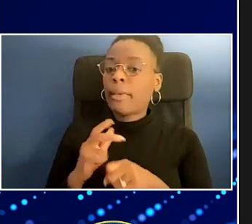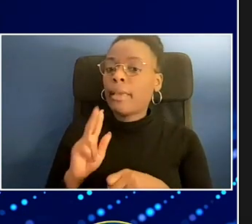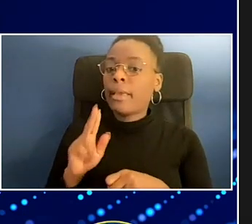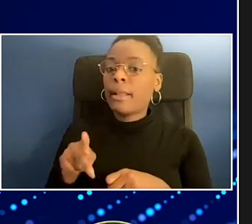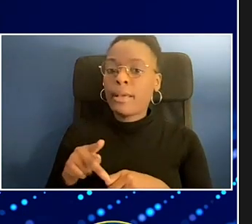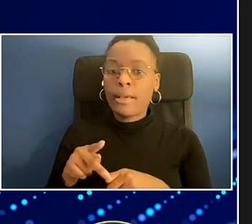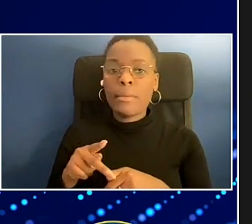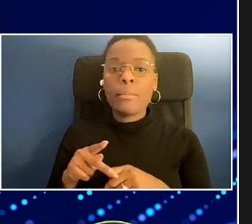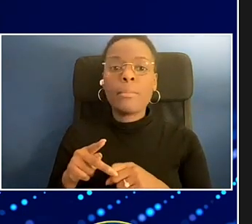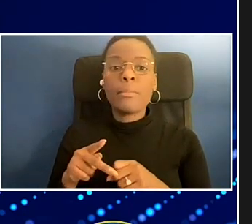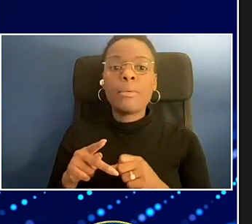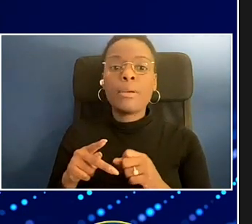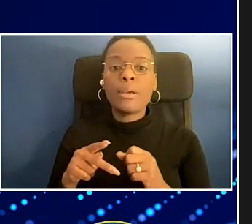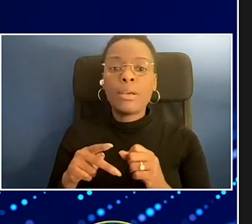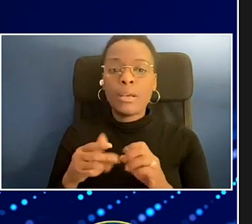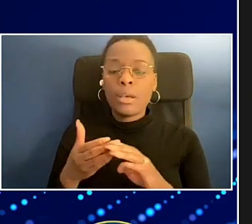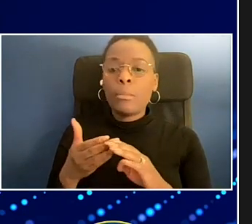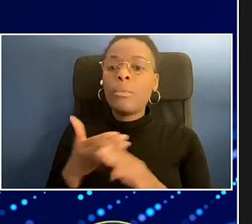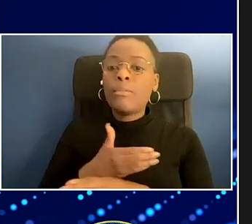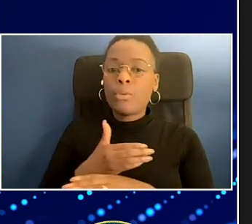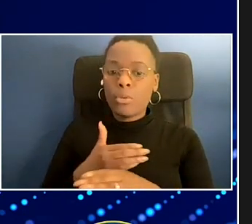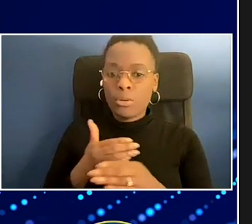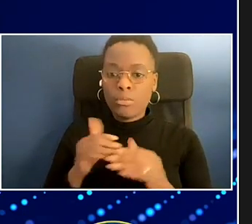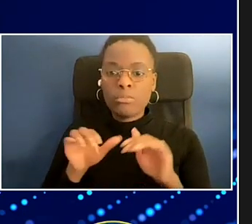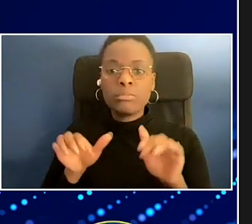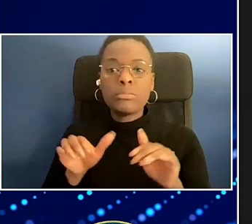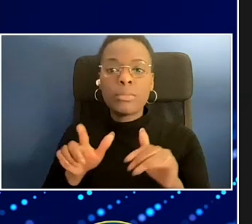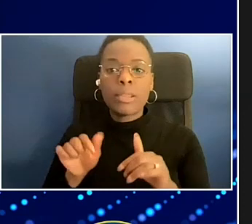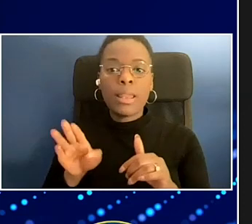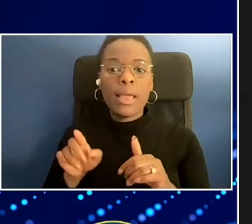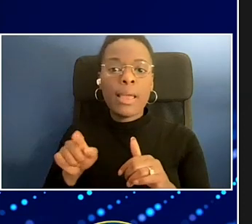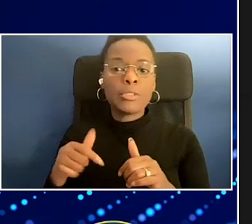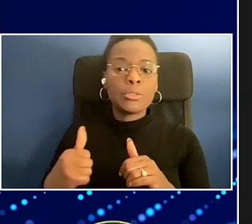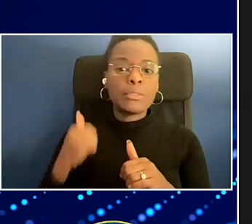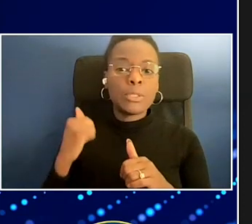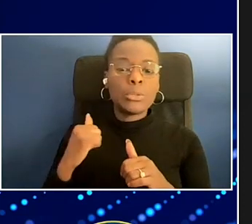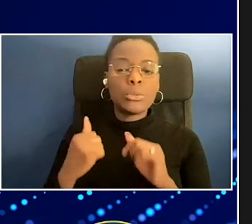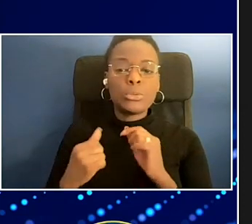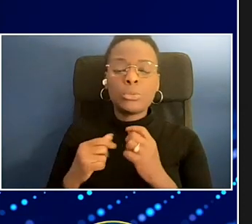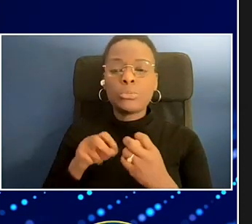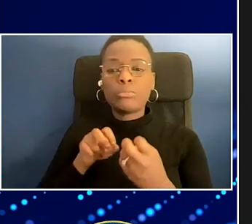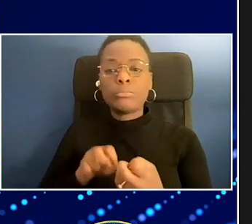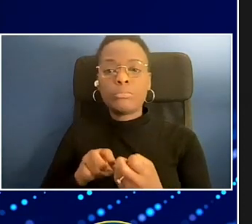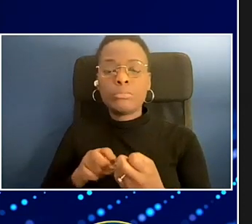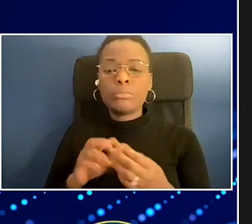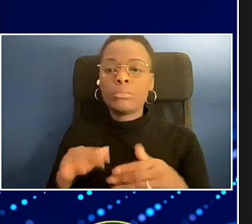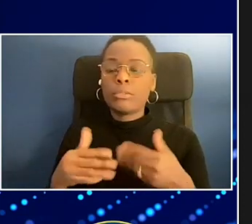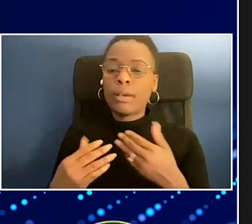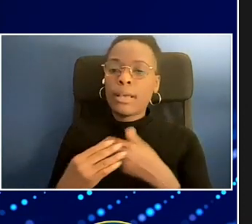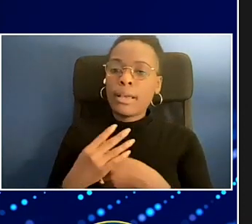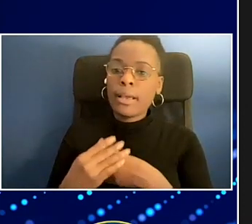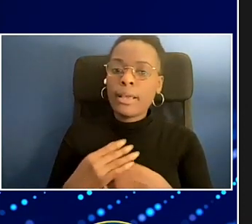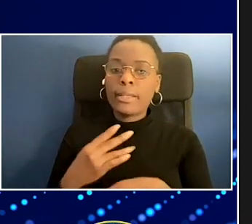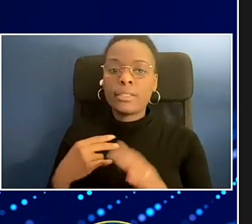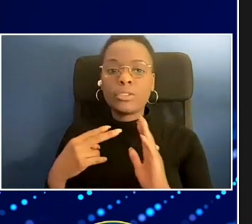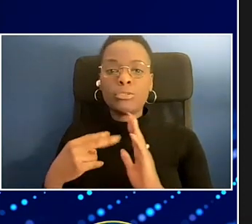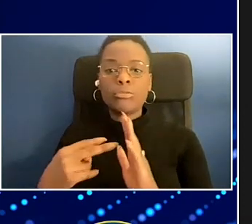lab. She refused to meet with me, give me any guidance, any readings, videos, or any resources to that matter.